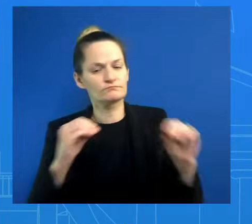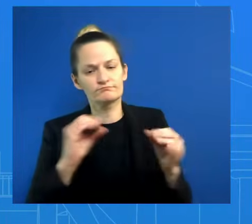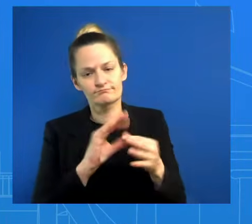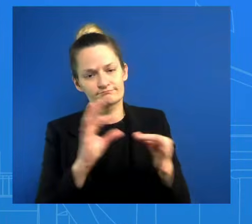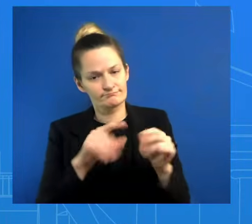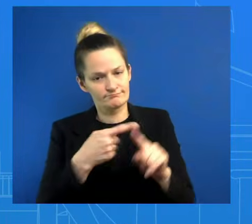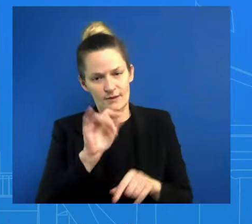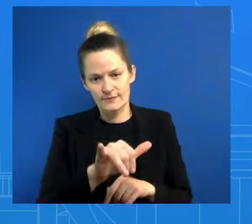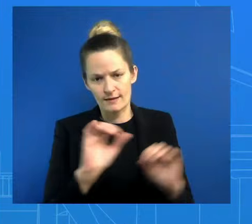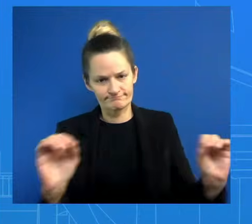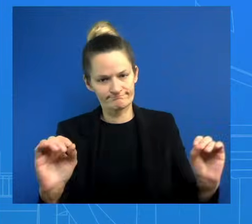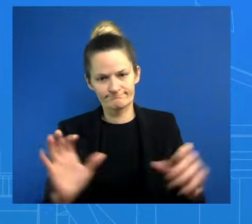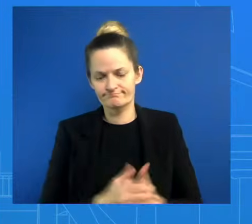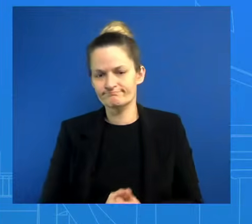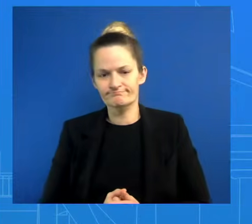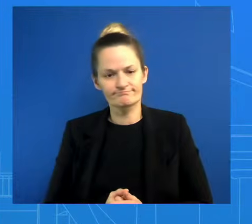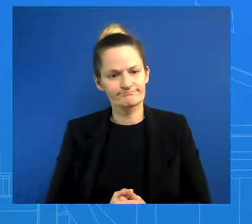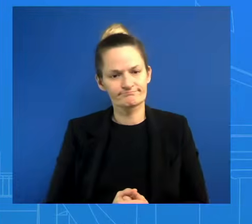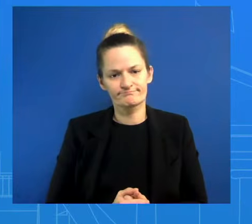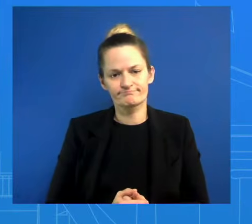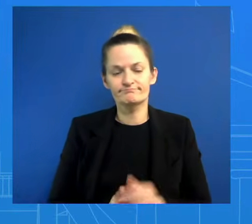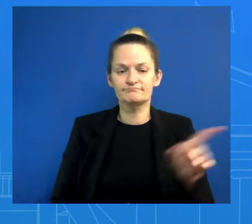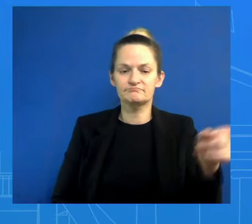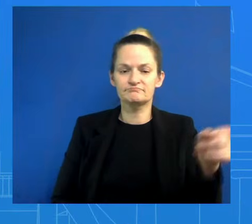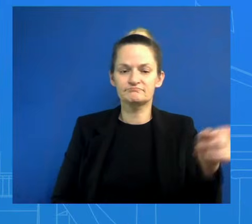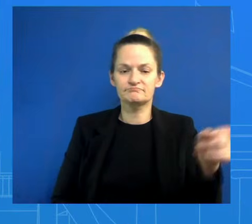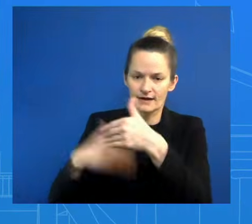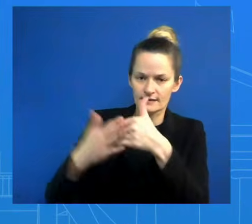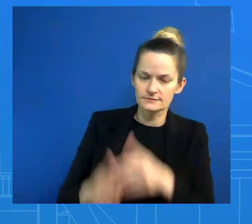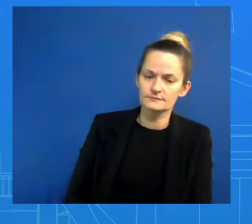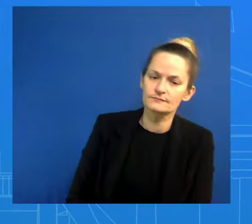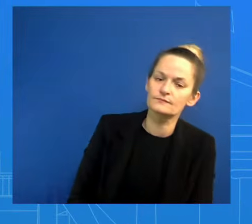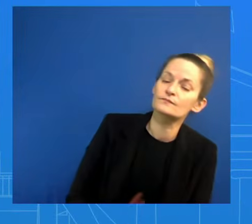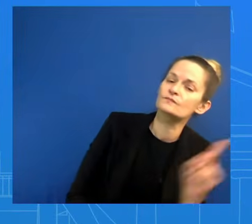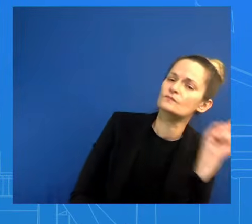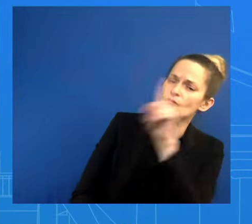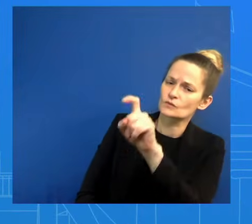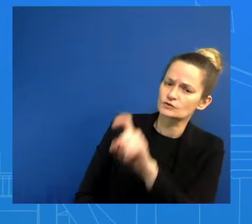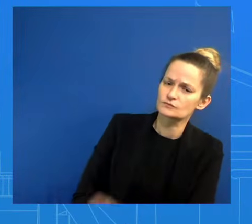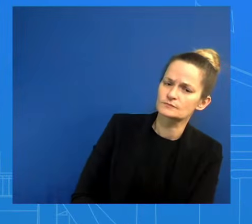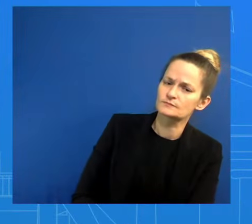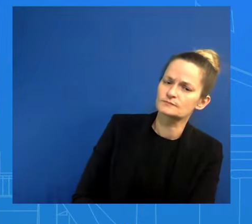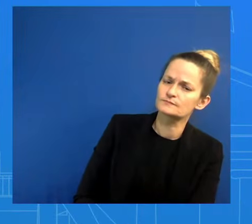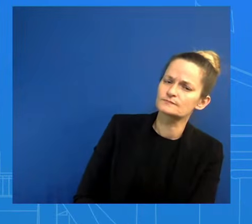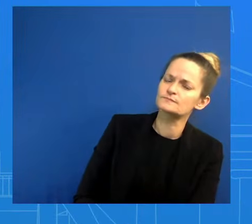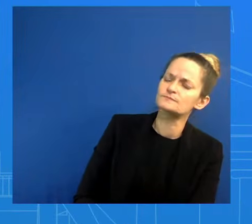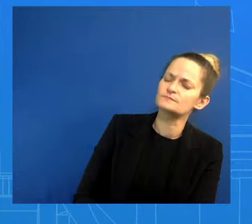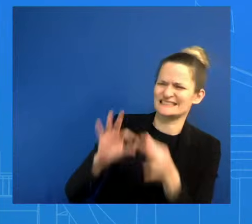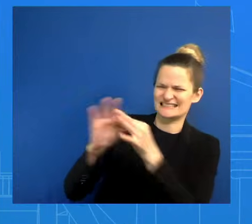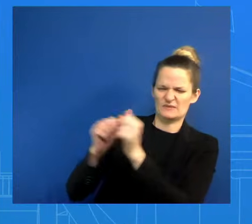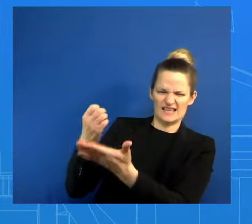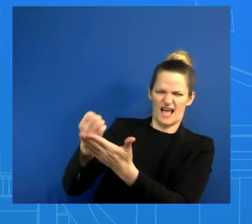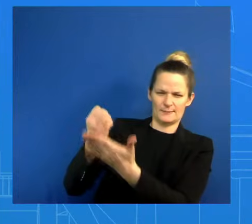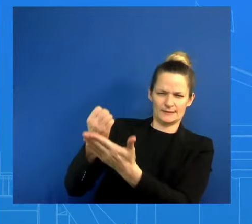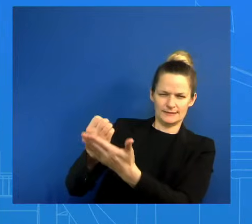Okay, go ahead. The Press: Thanks, Karine. On the -- on the economy. Ms. Jean-Pierre: Of course. The Press: So, we saw the -- we saw the Producer Price Index come down a bit,